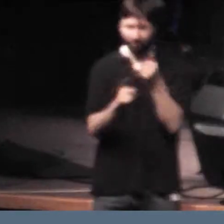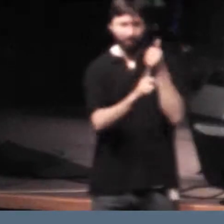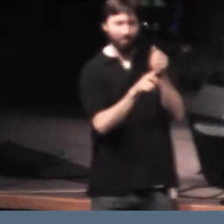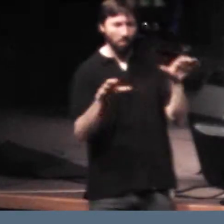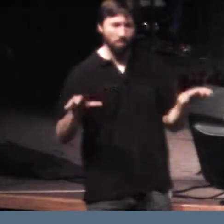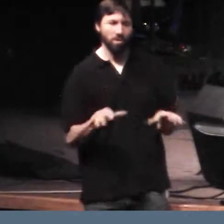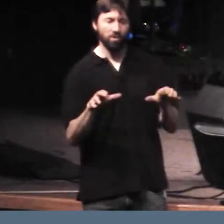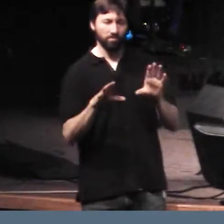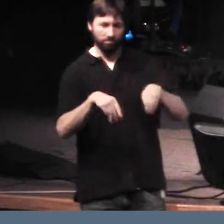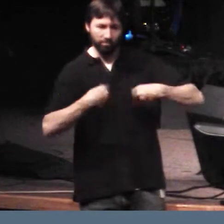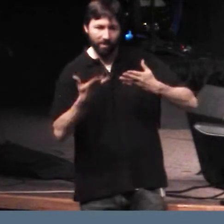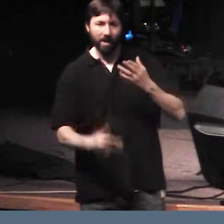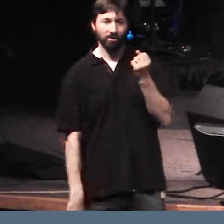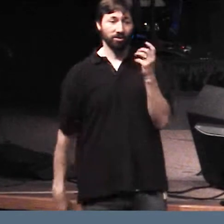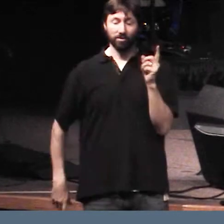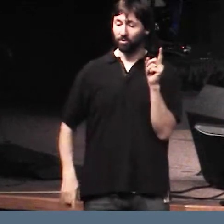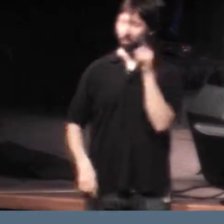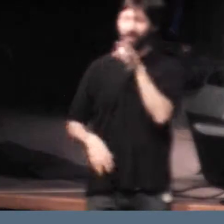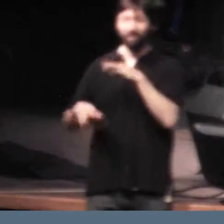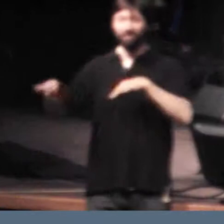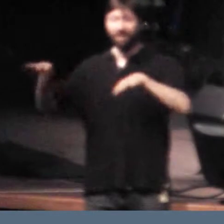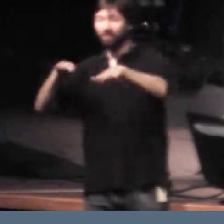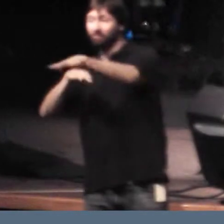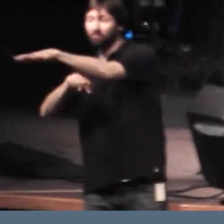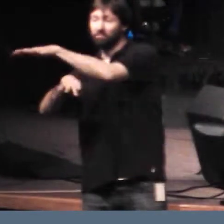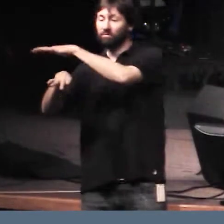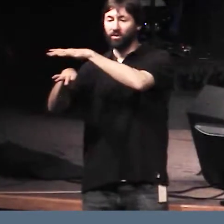she actually went to a nearby field and there she was going to glean